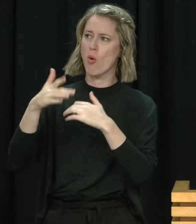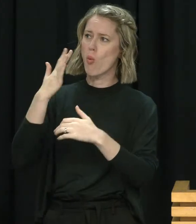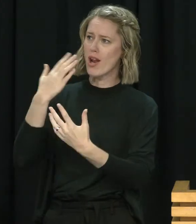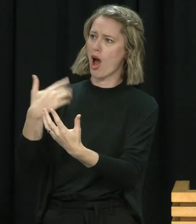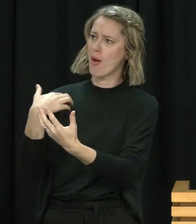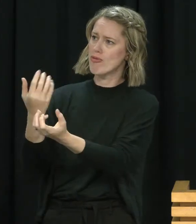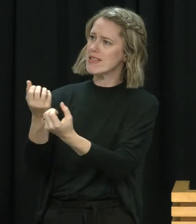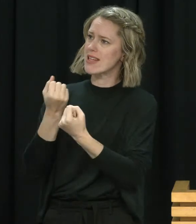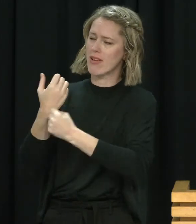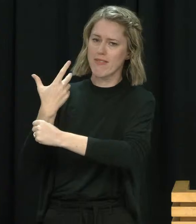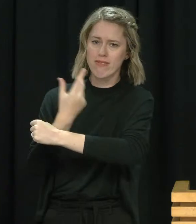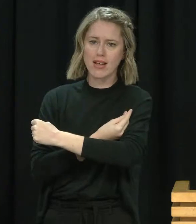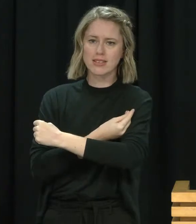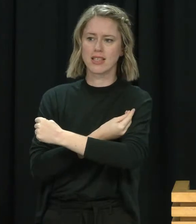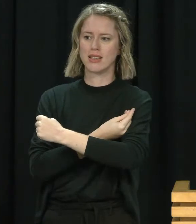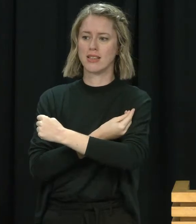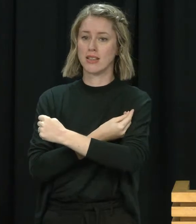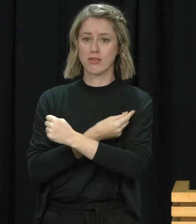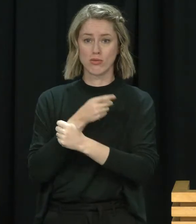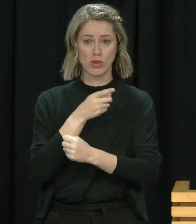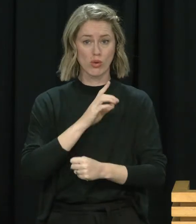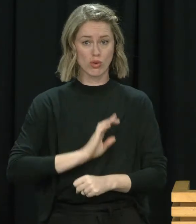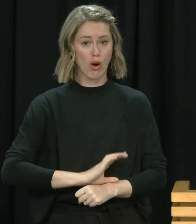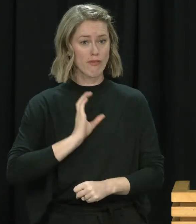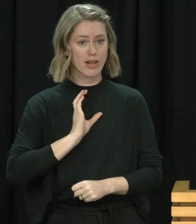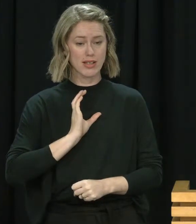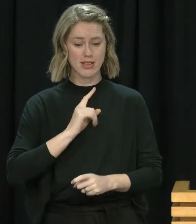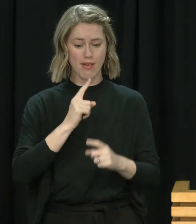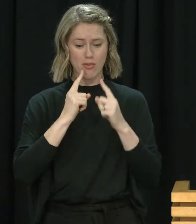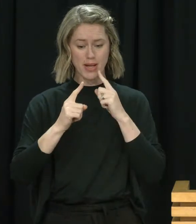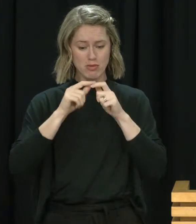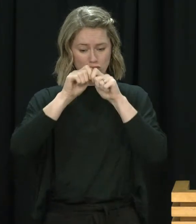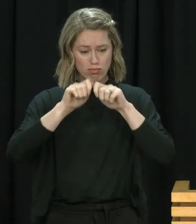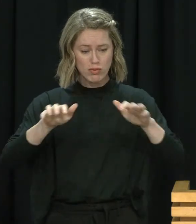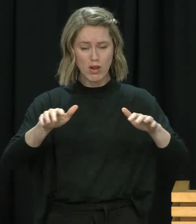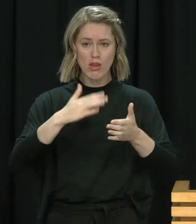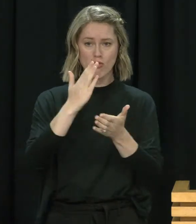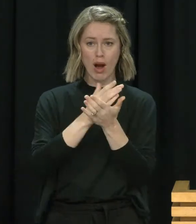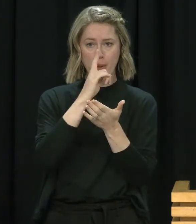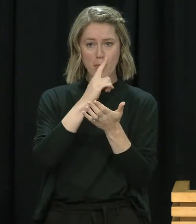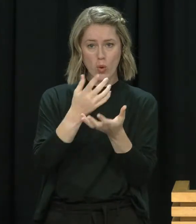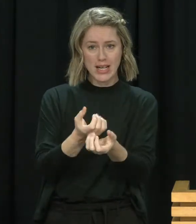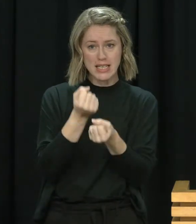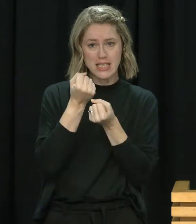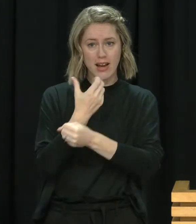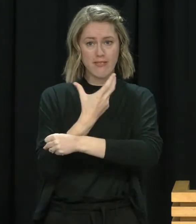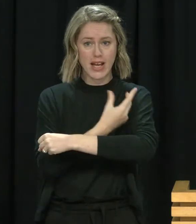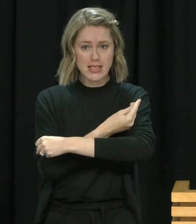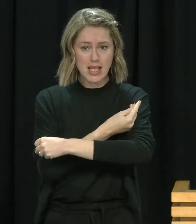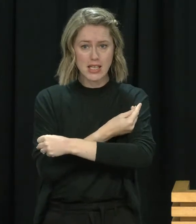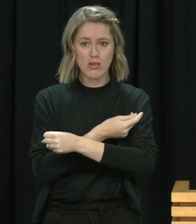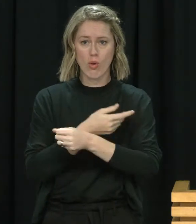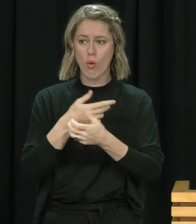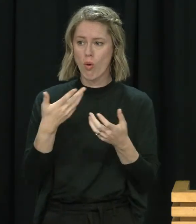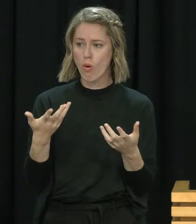or second dose of the Pfizer vaccine. They say they've had terrible communication from health authorities about when